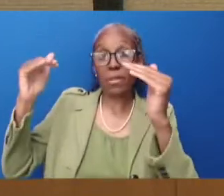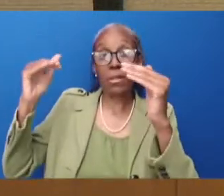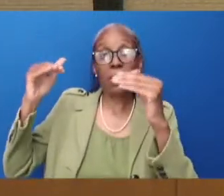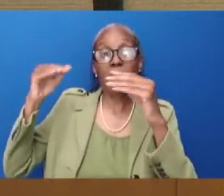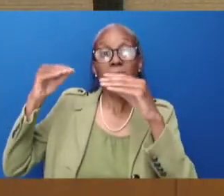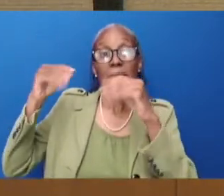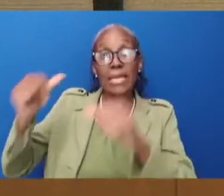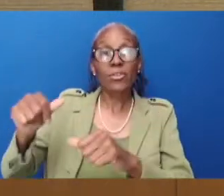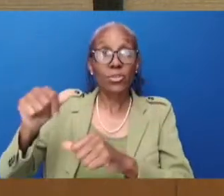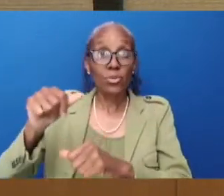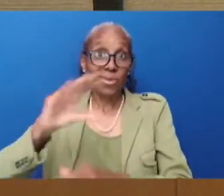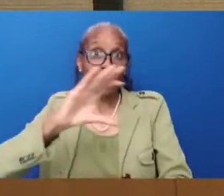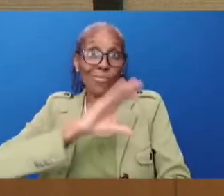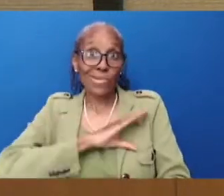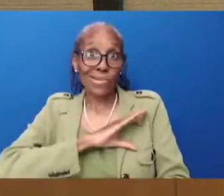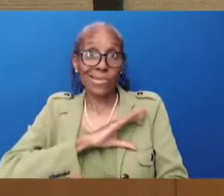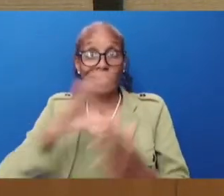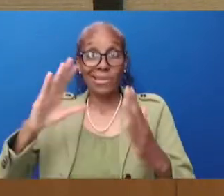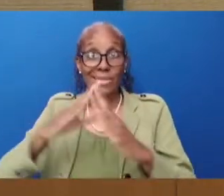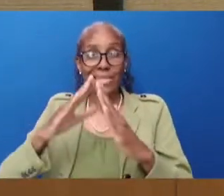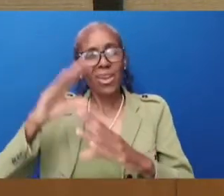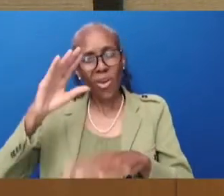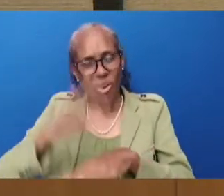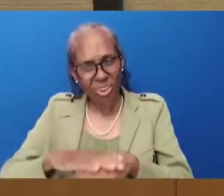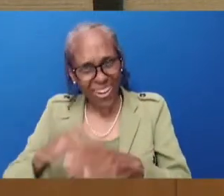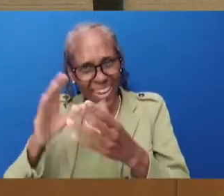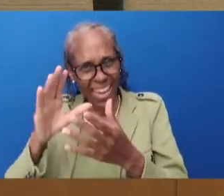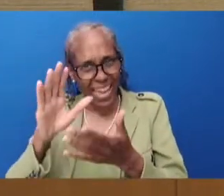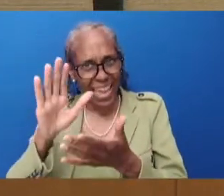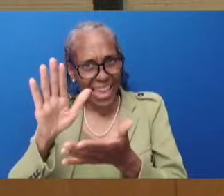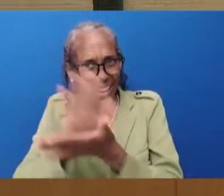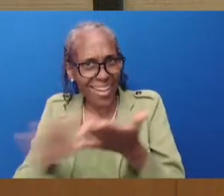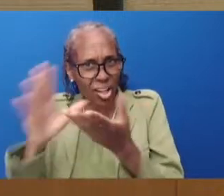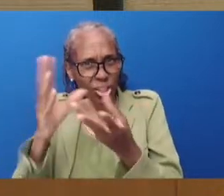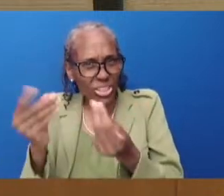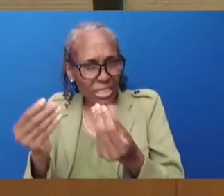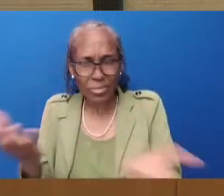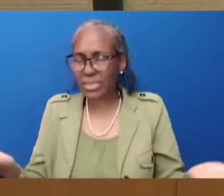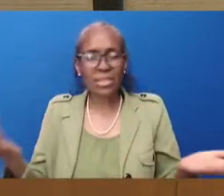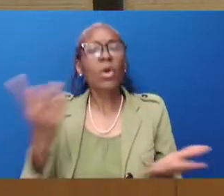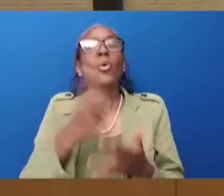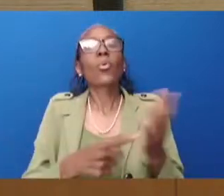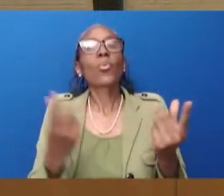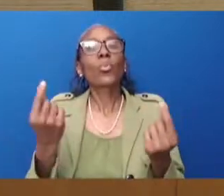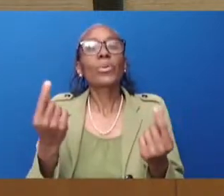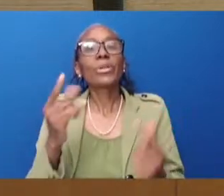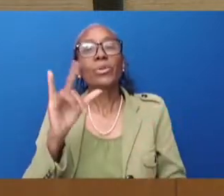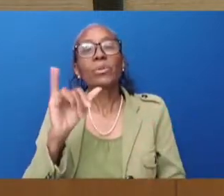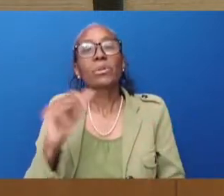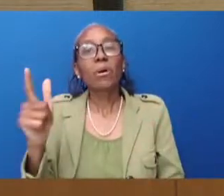START FUNNELING MONEY ON A